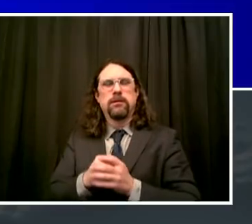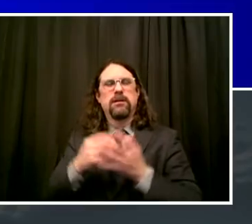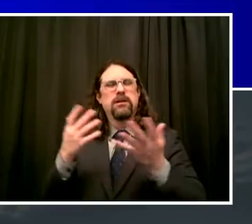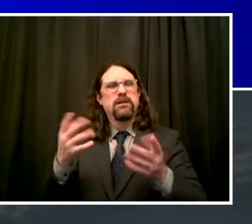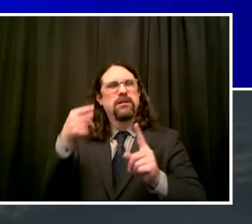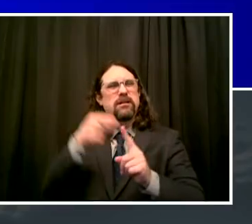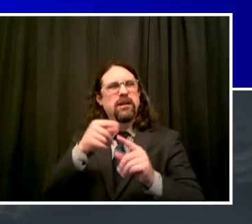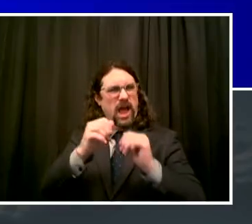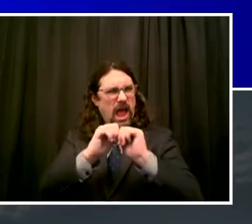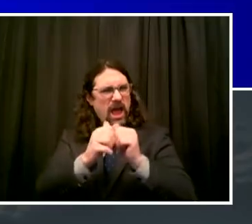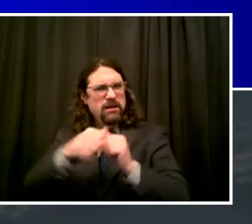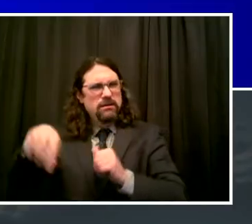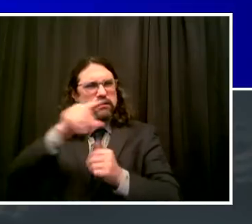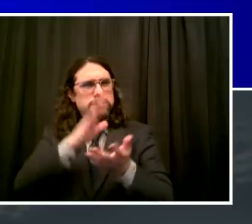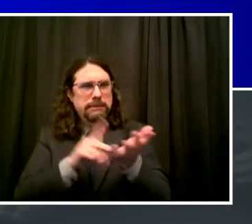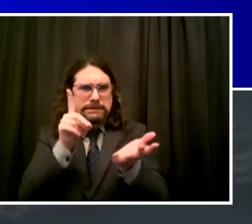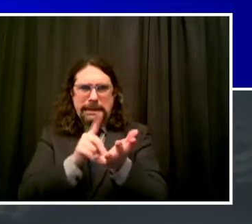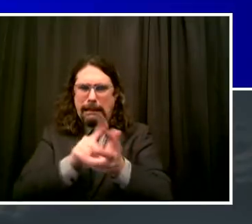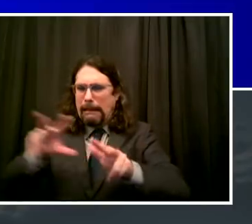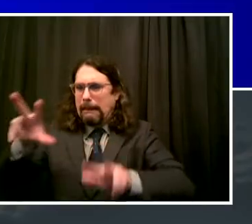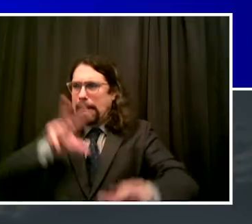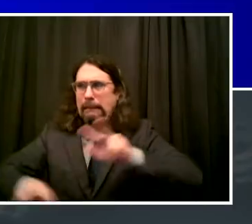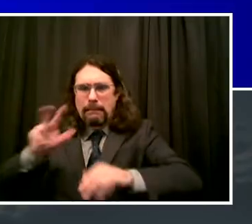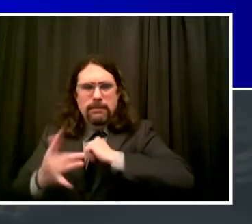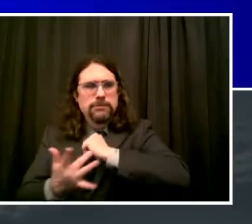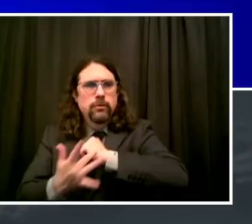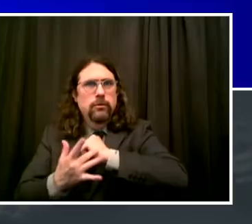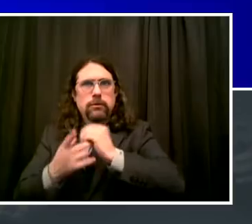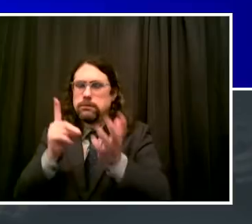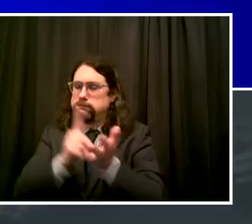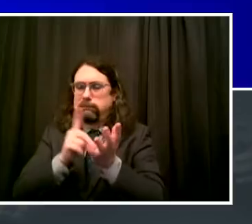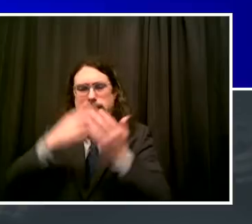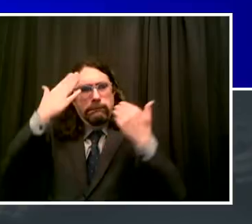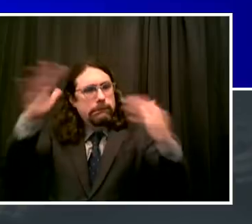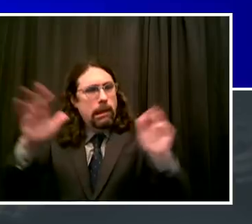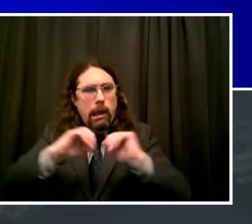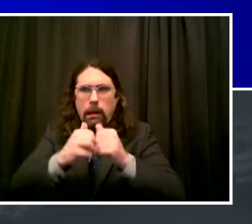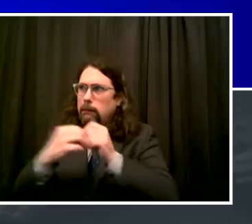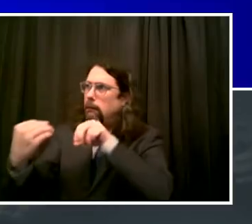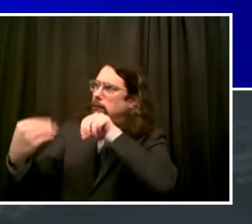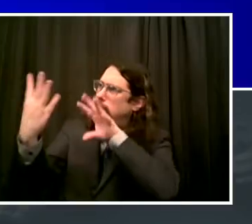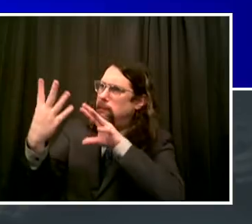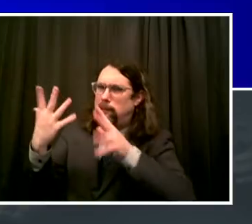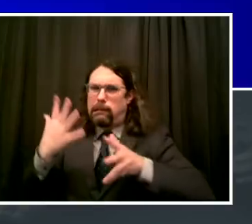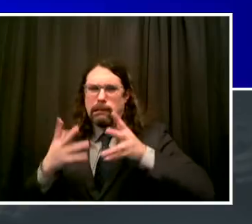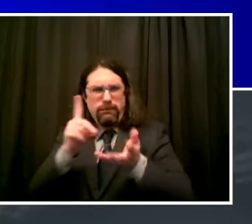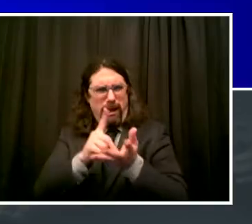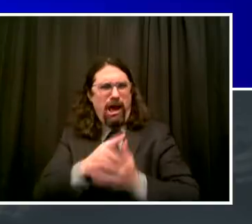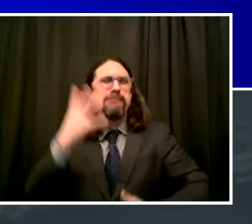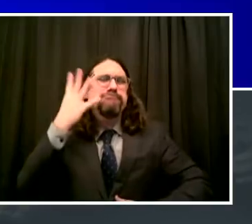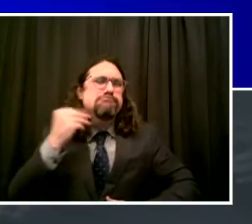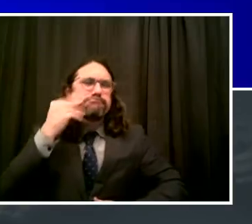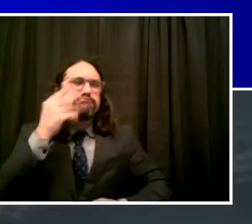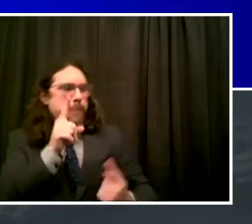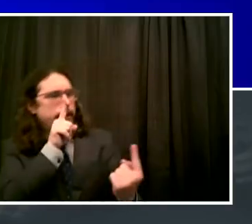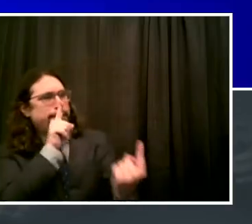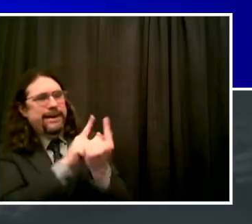THESE CLINICS TO BE POTENTIALLY PROFICIENT IN TELEMEDICINE TO